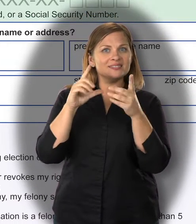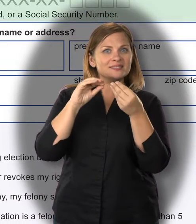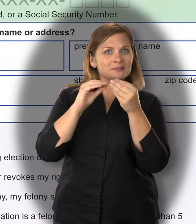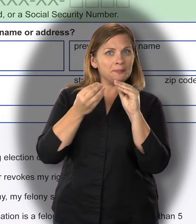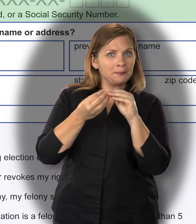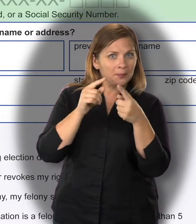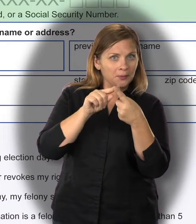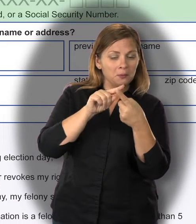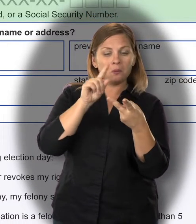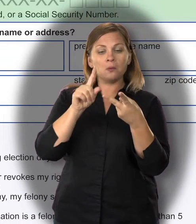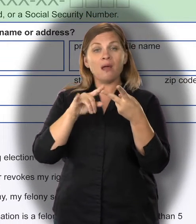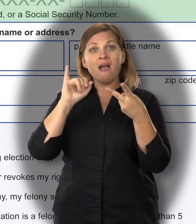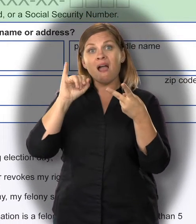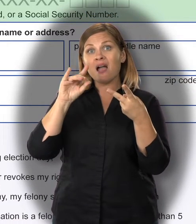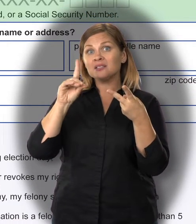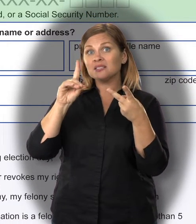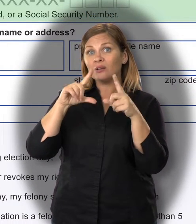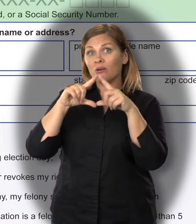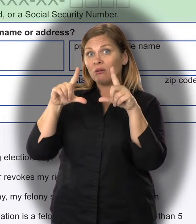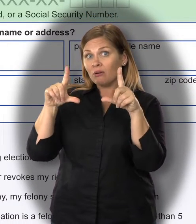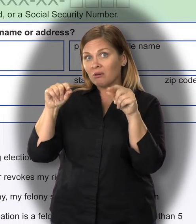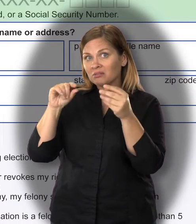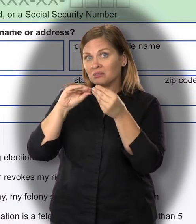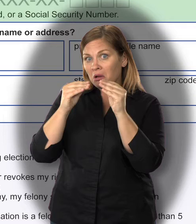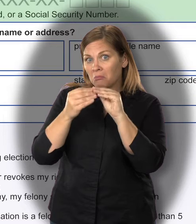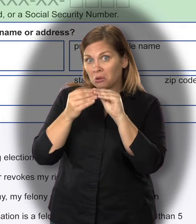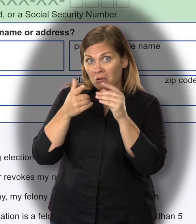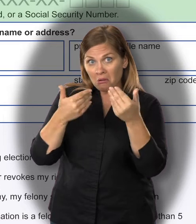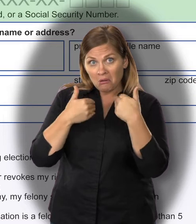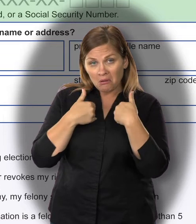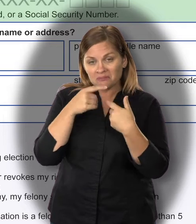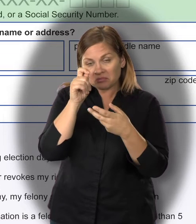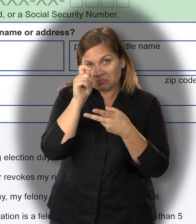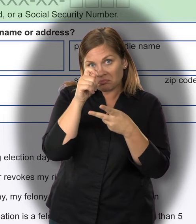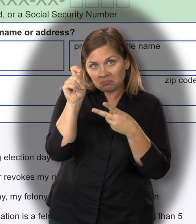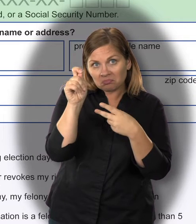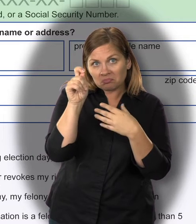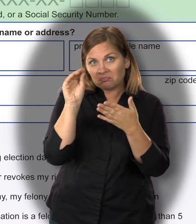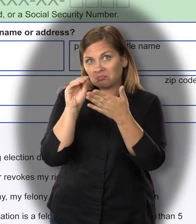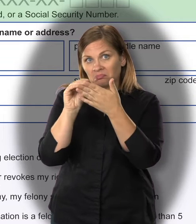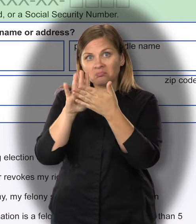or Minnesota identification card if you have one and check the first box.